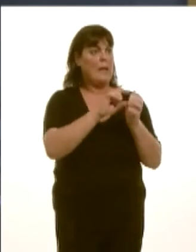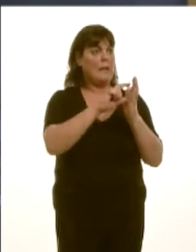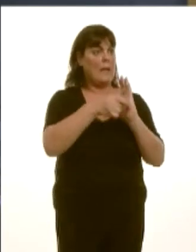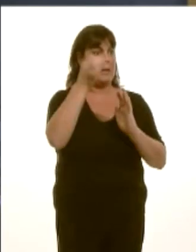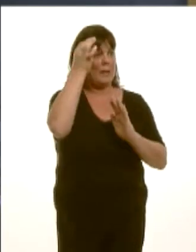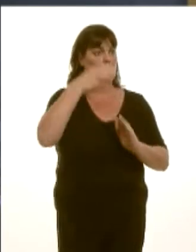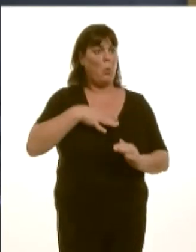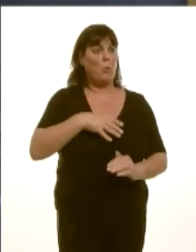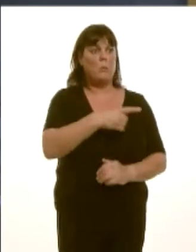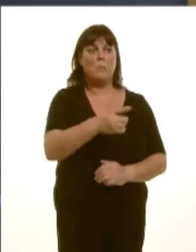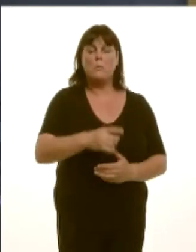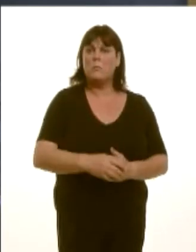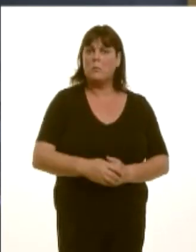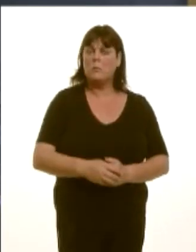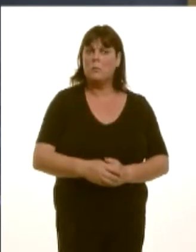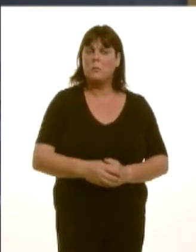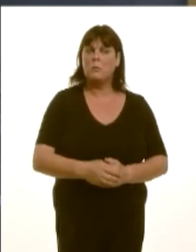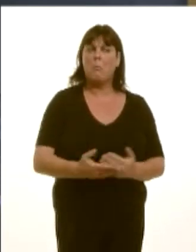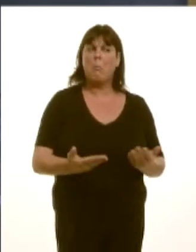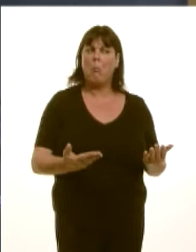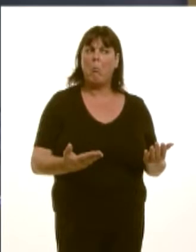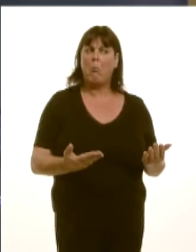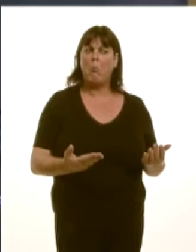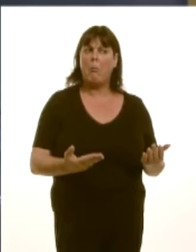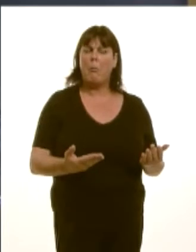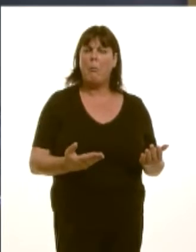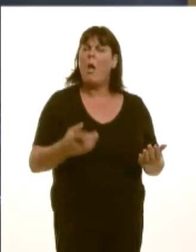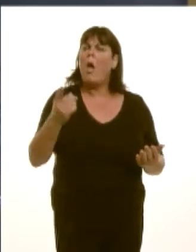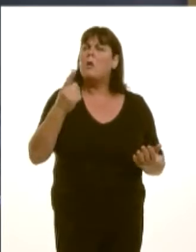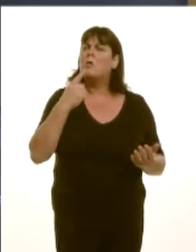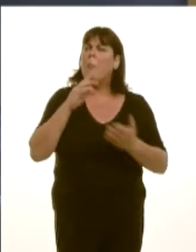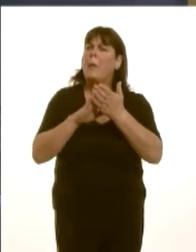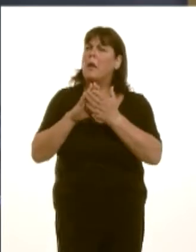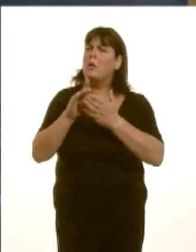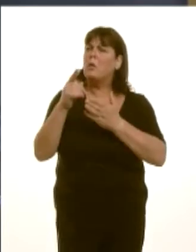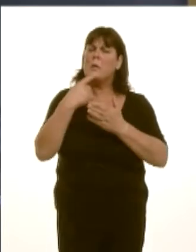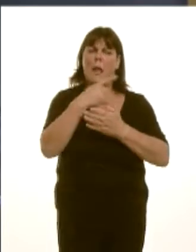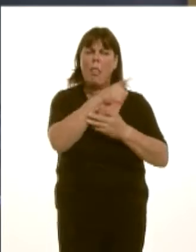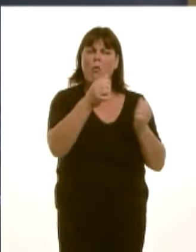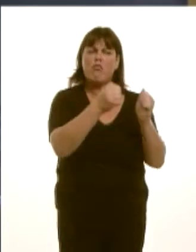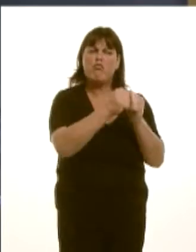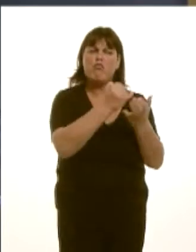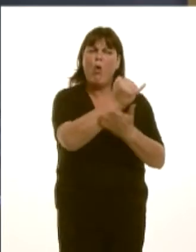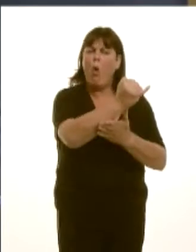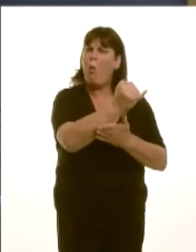for a disability commissioner. I do not believe that you are saying that they are wrong; I do not believe that you are saying that they do not know what they are talking about.